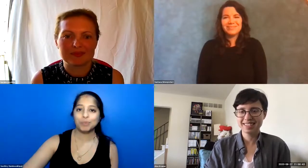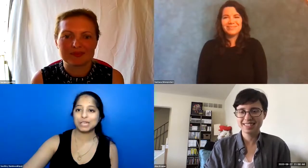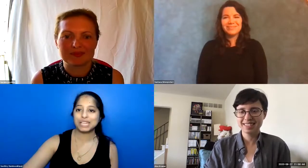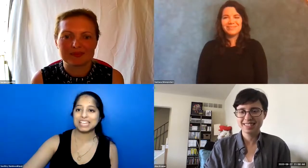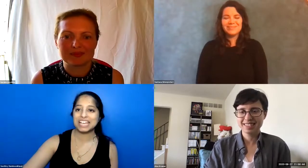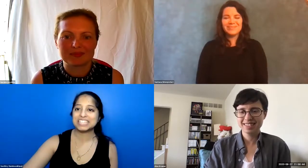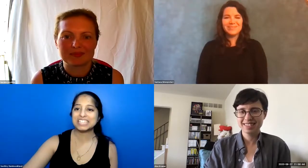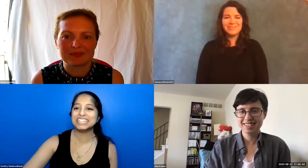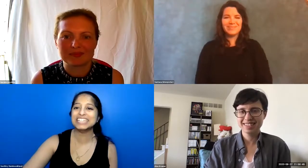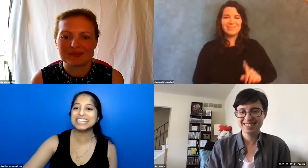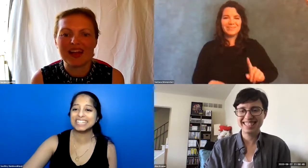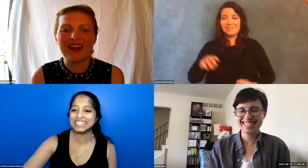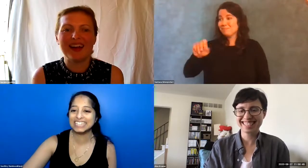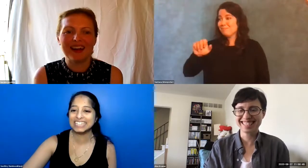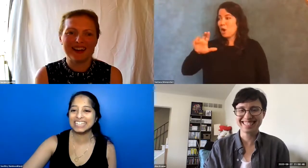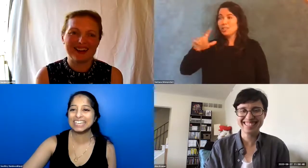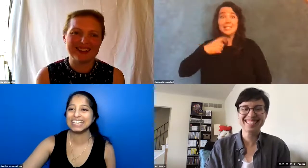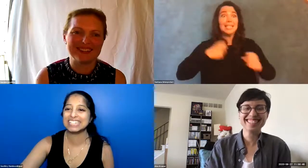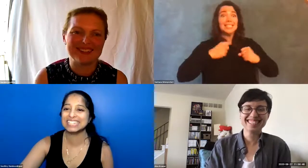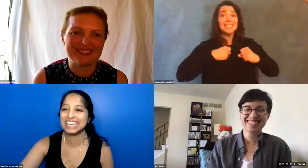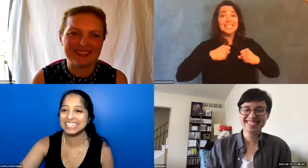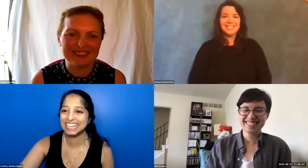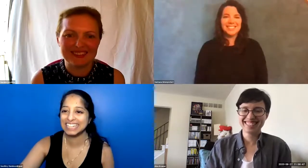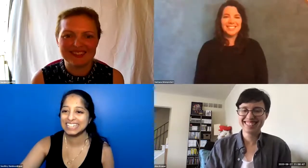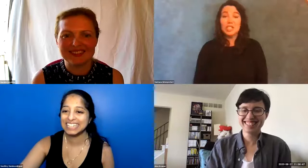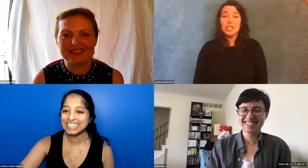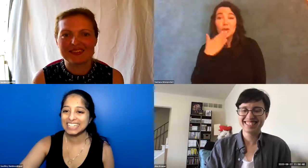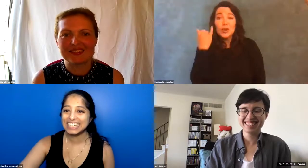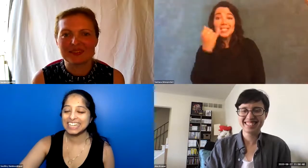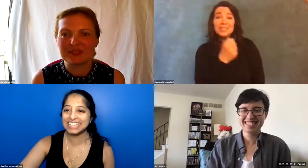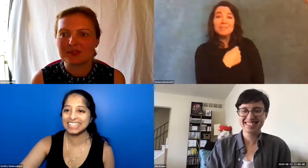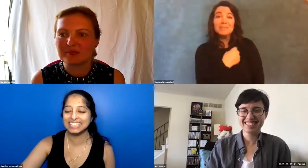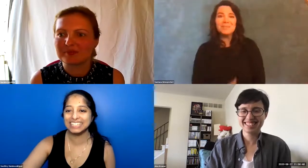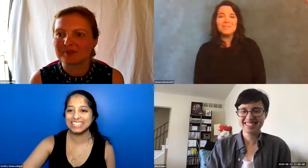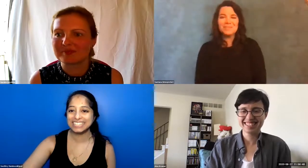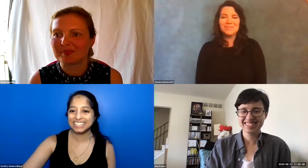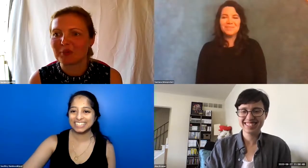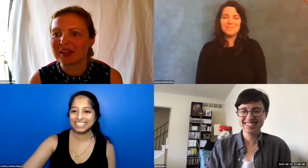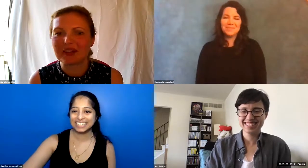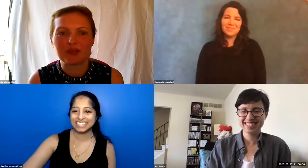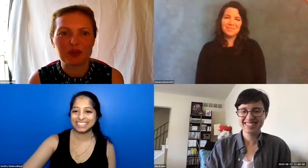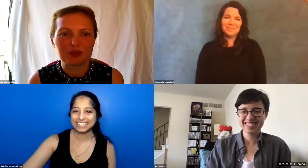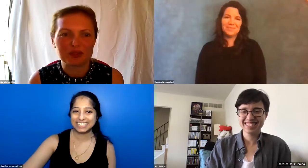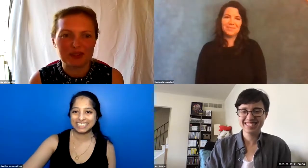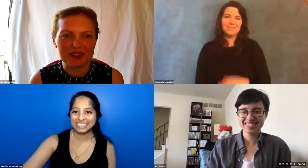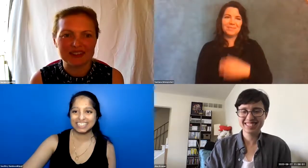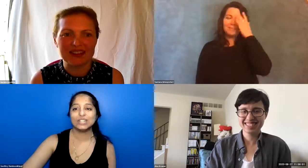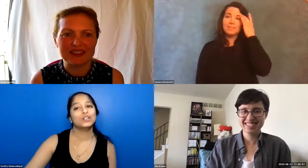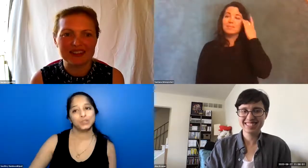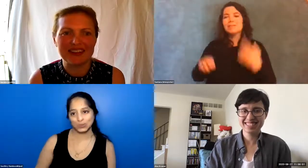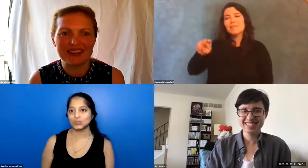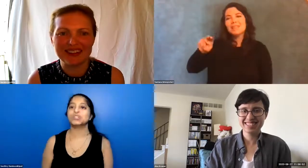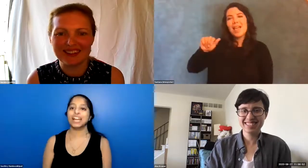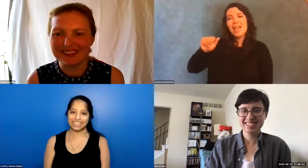But it's a good idea. Natalia Levshina: We can have a vote with this hand.